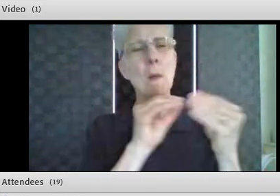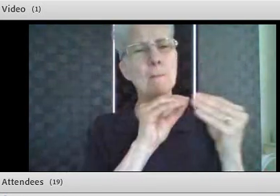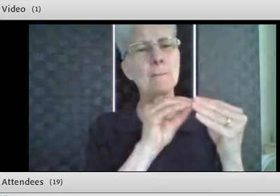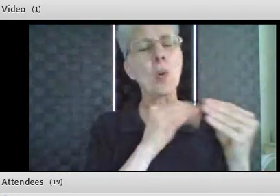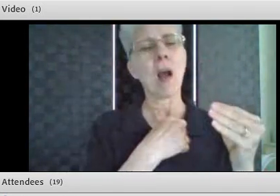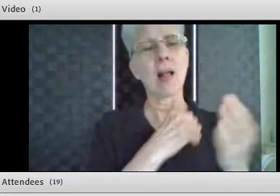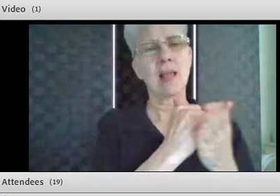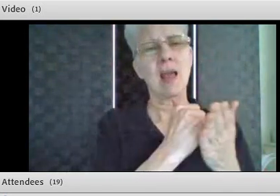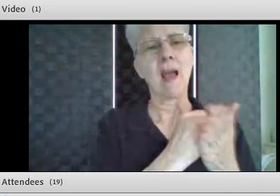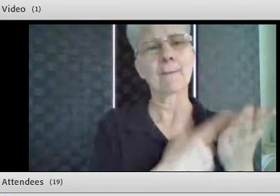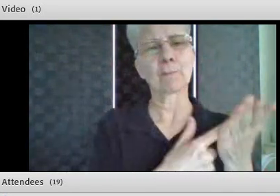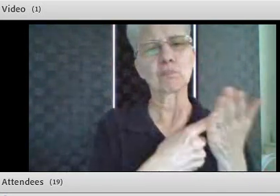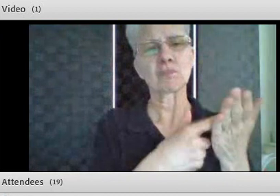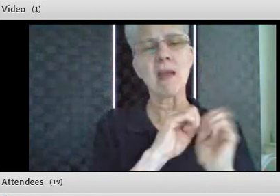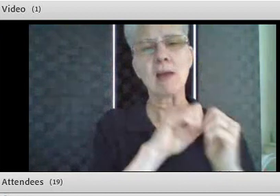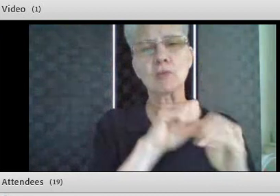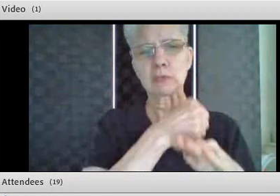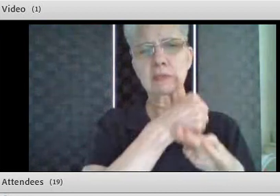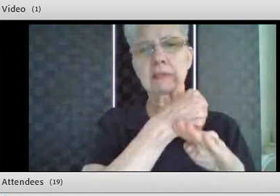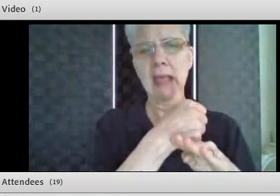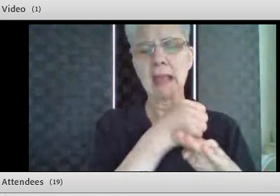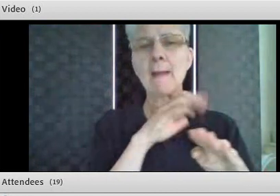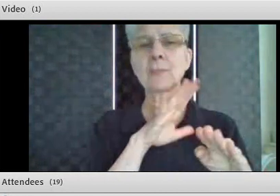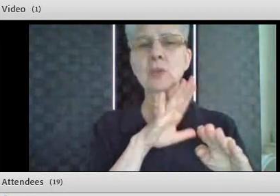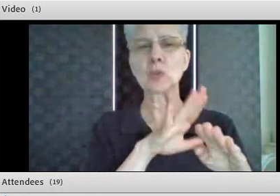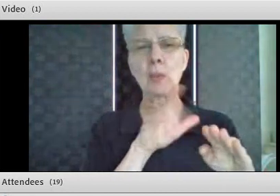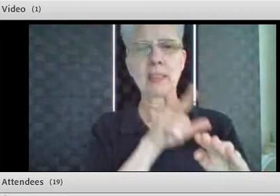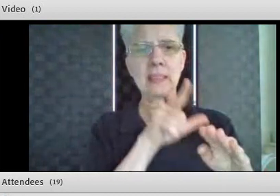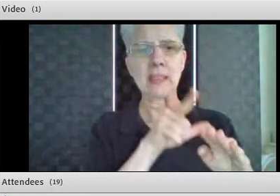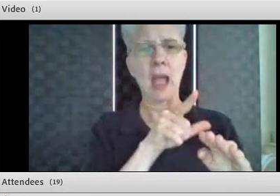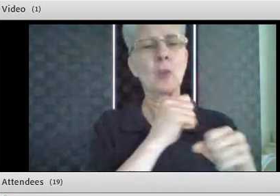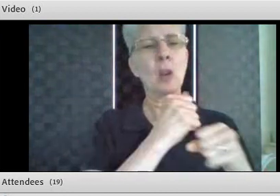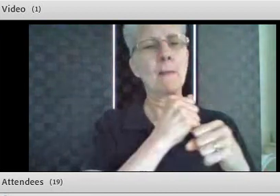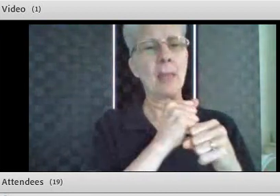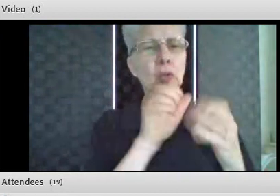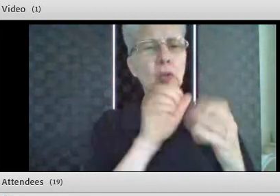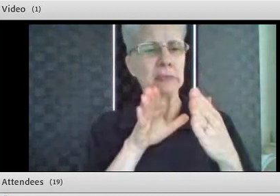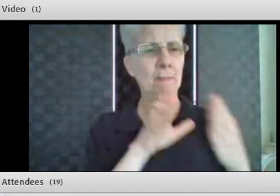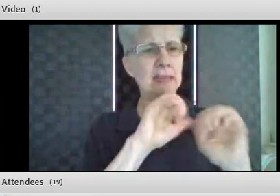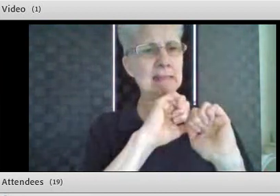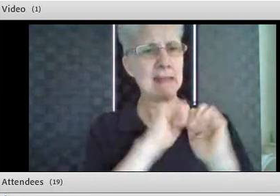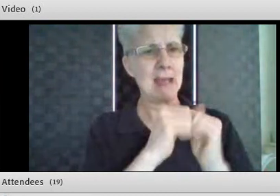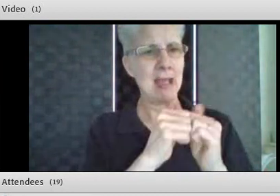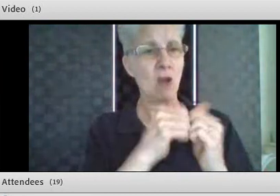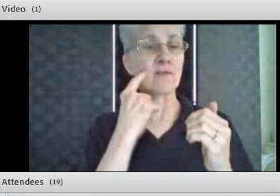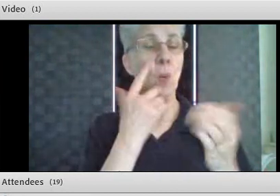I'll help talk through how to set up your library, your makerspace for music.